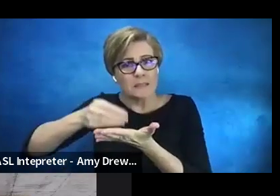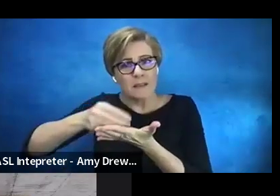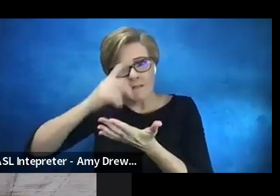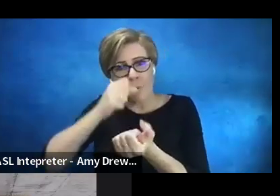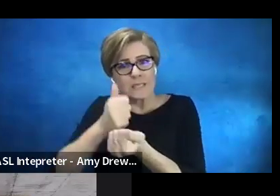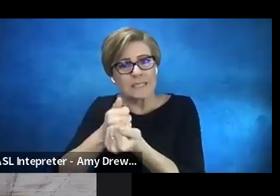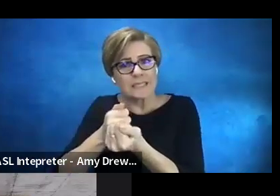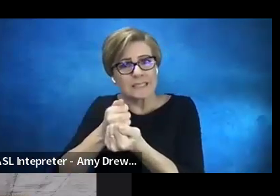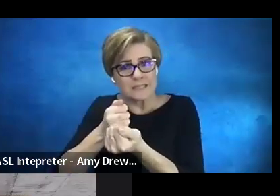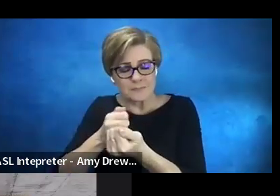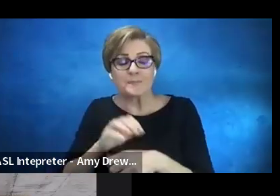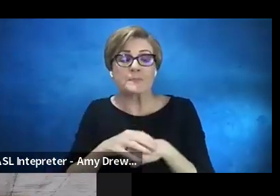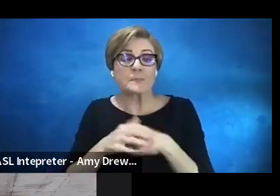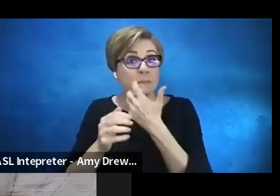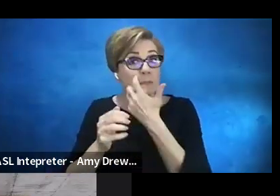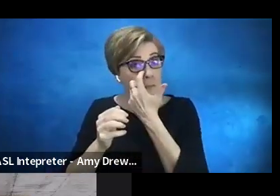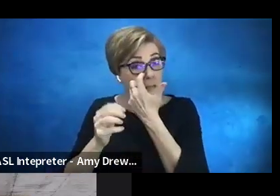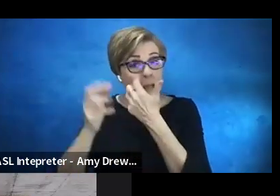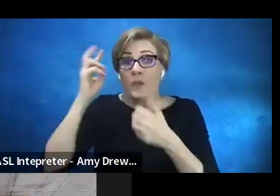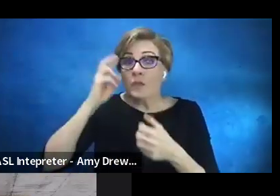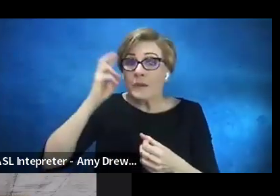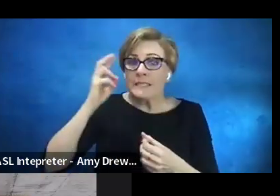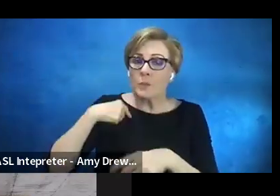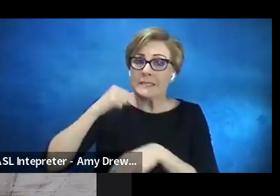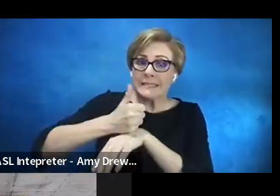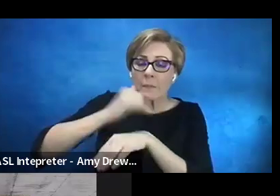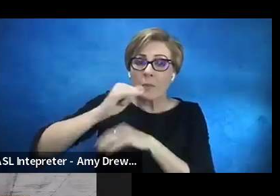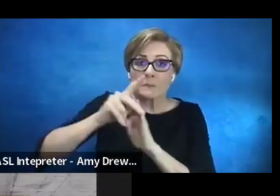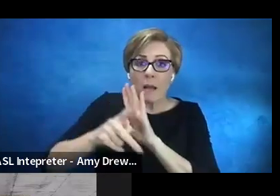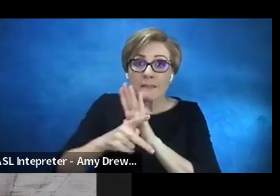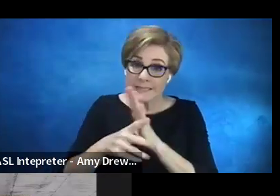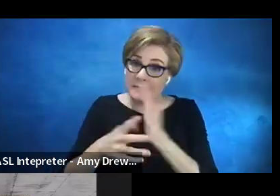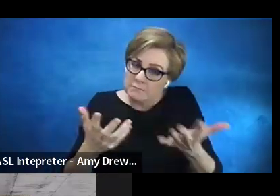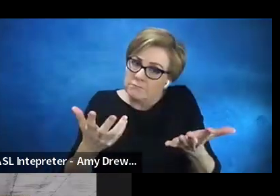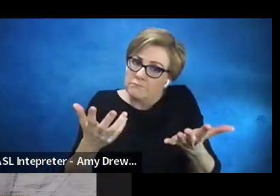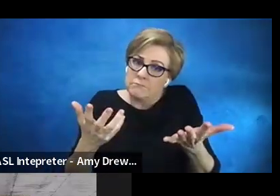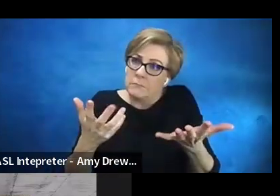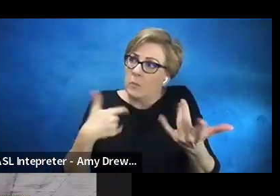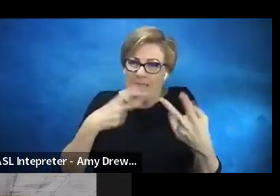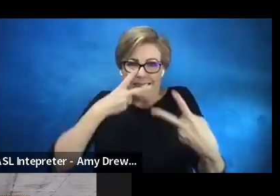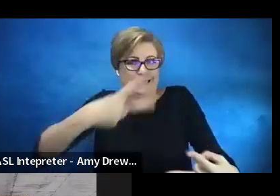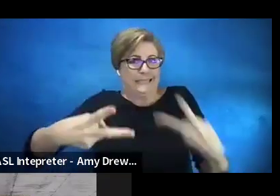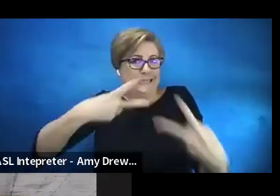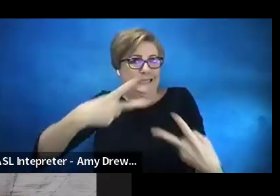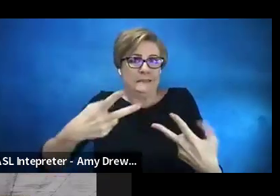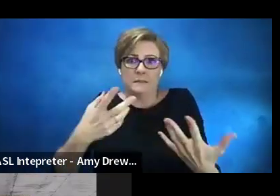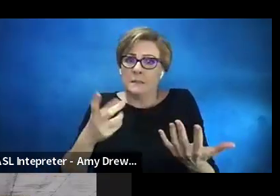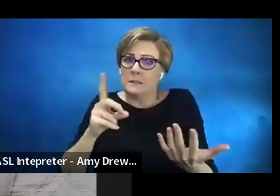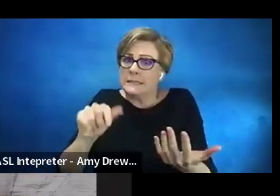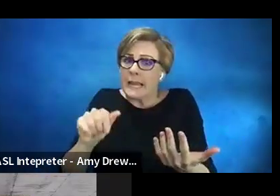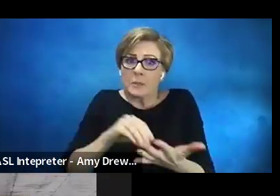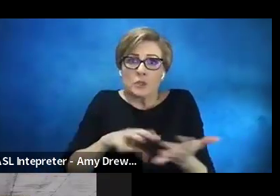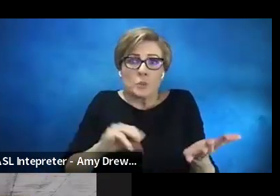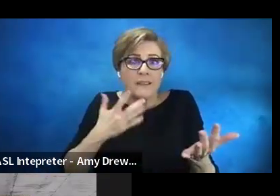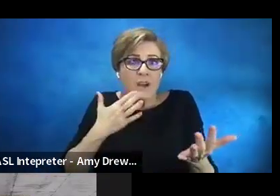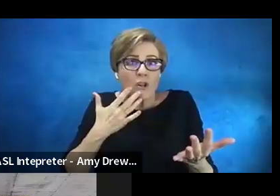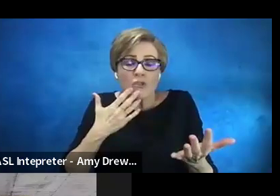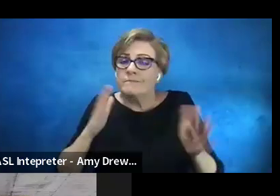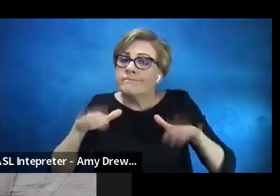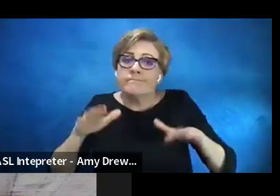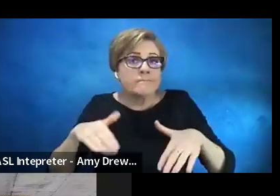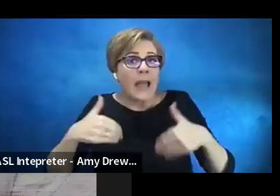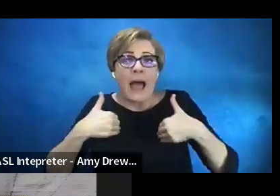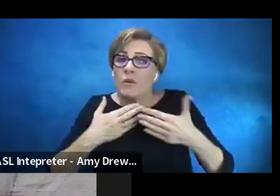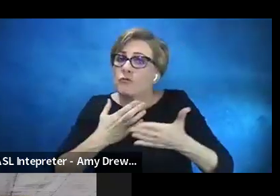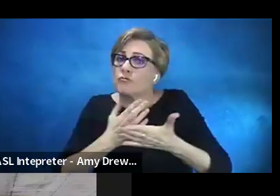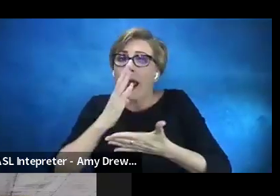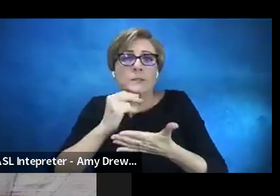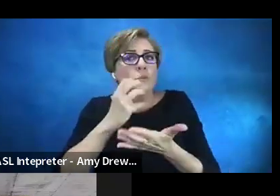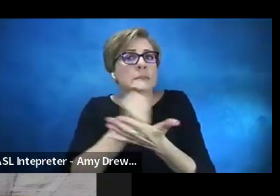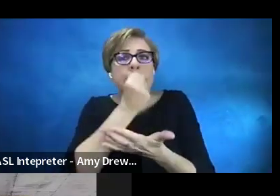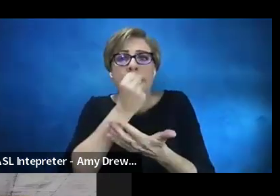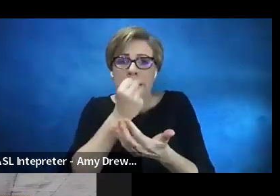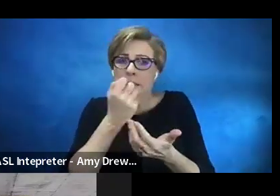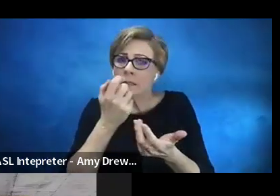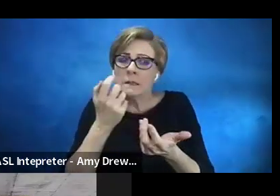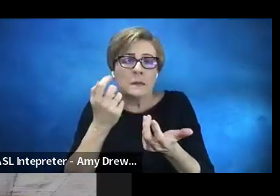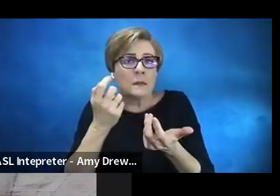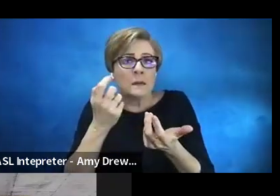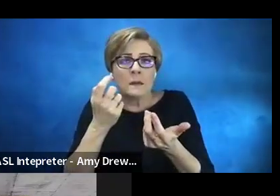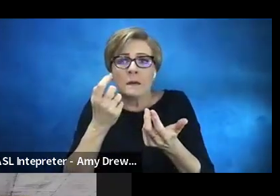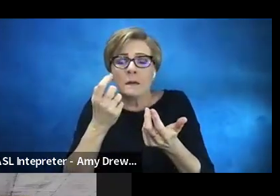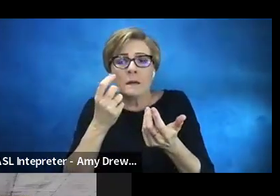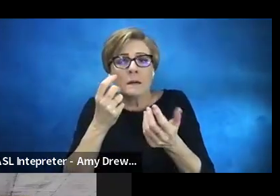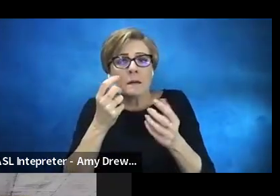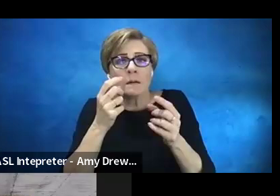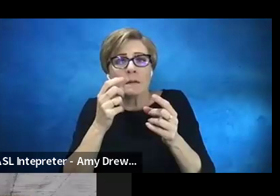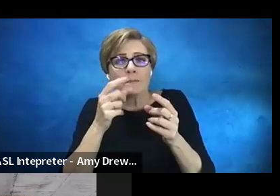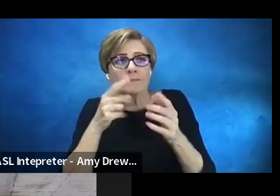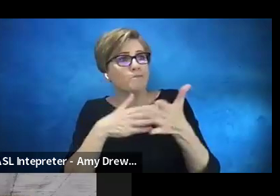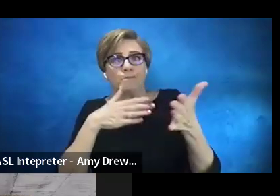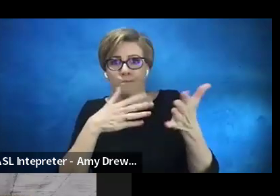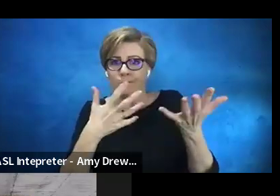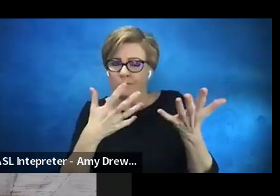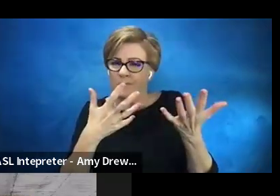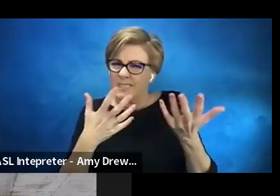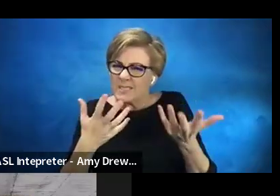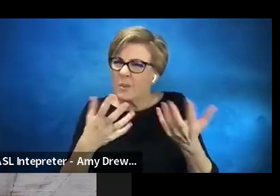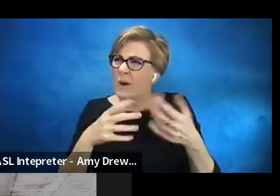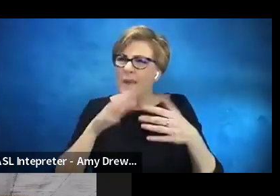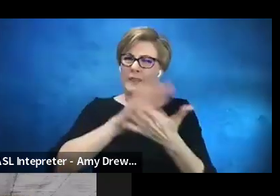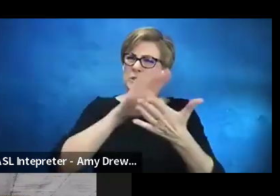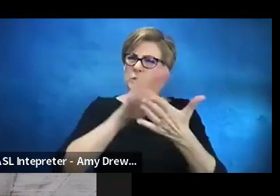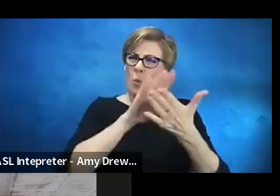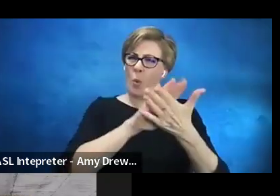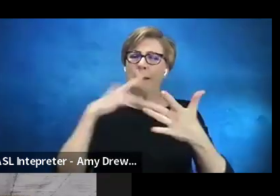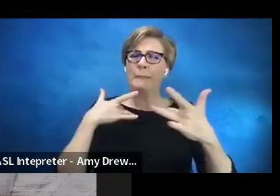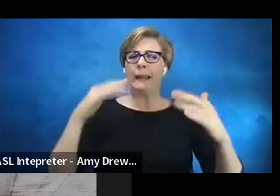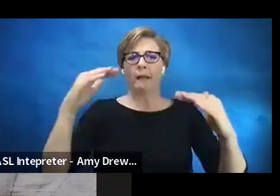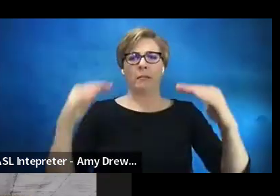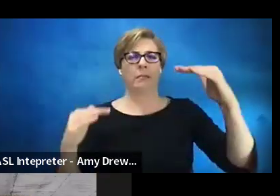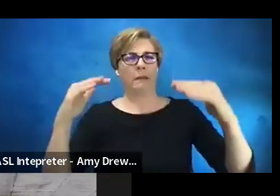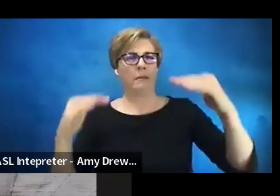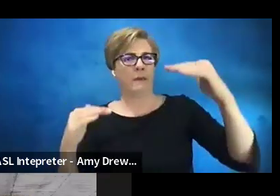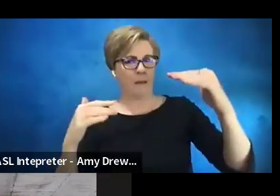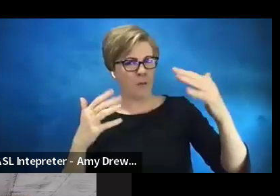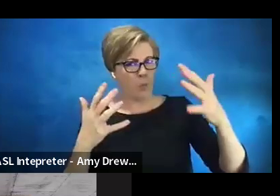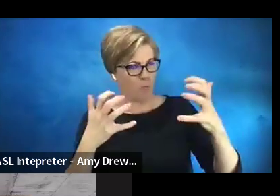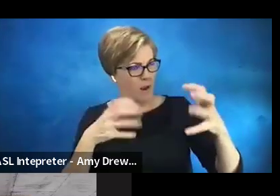of IDEA funds to assist them.